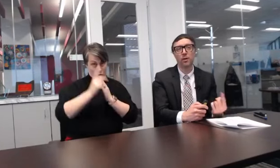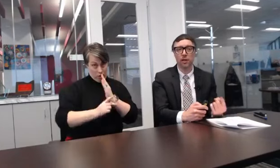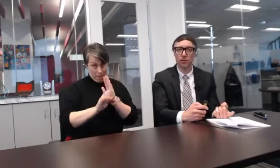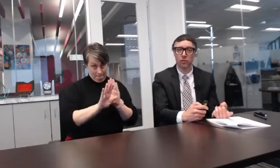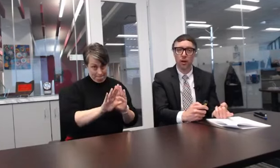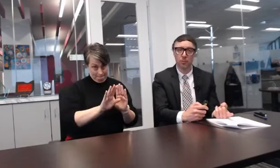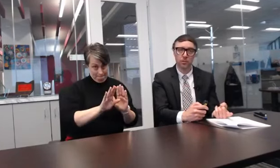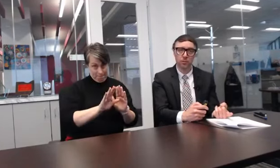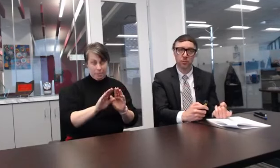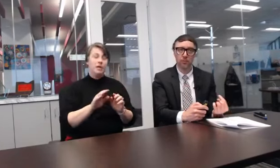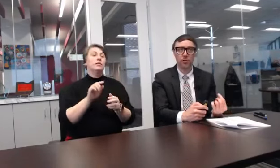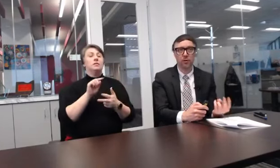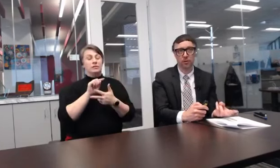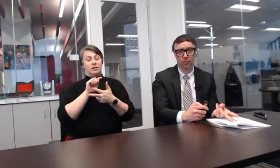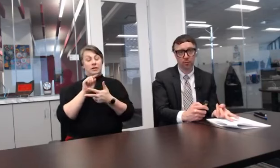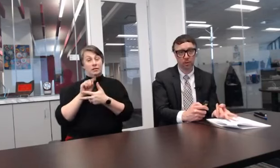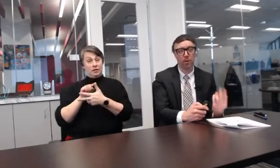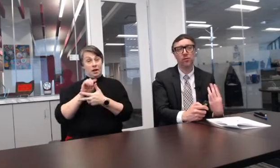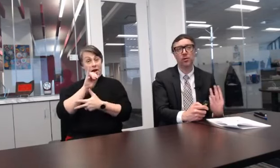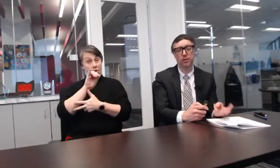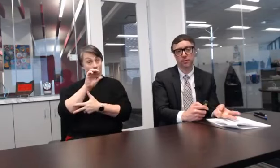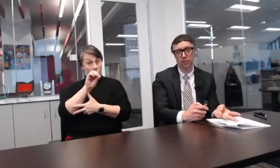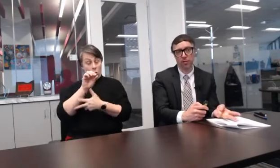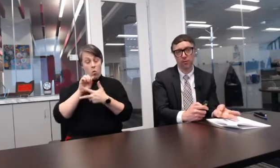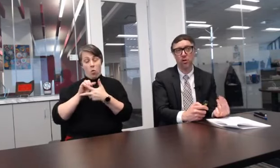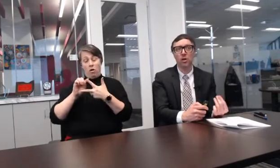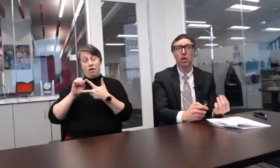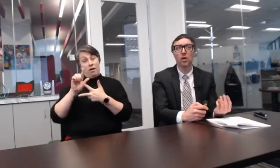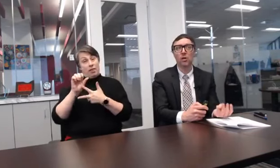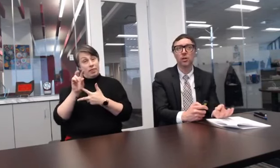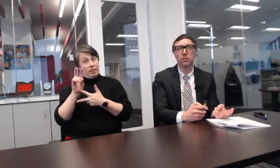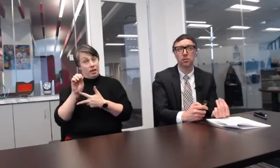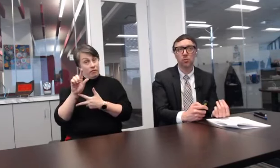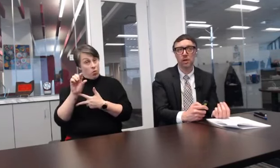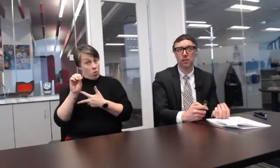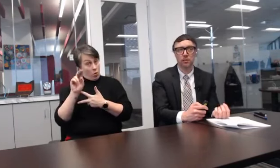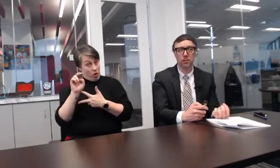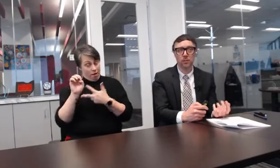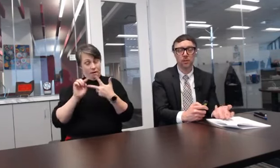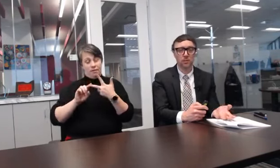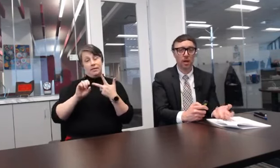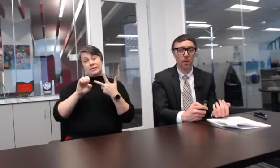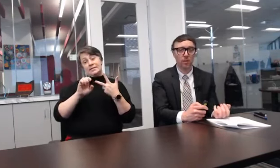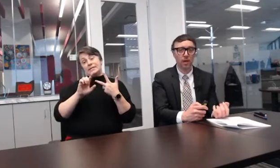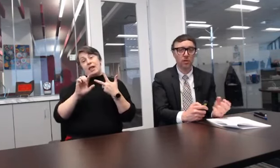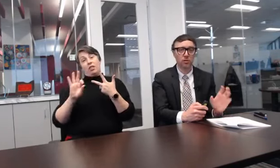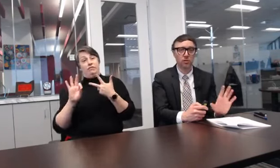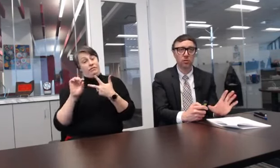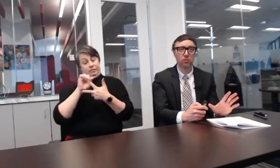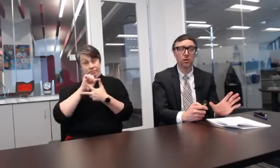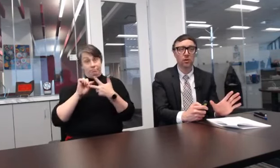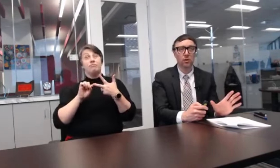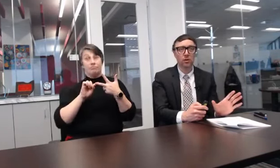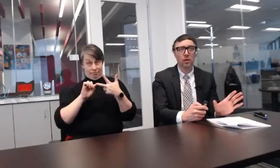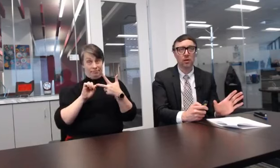The Individual Options Waiver, Level One Waiver, SELF Waiver. This new waiting list system does not apply to,